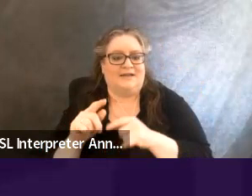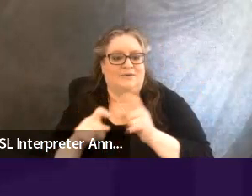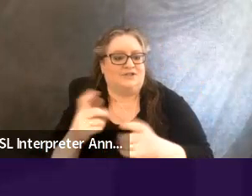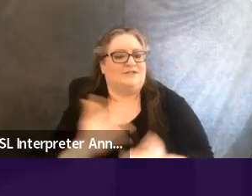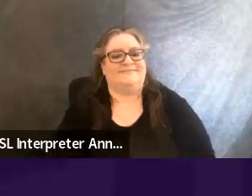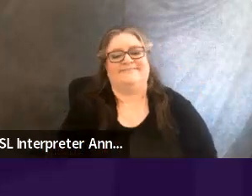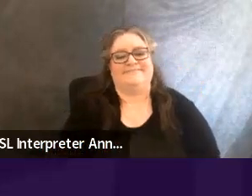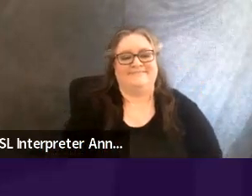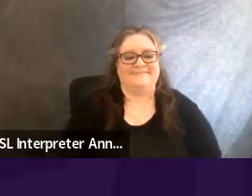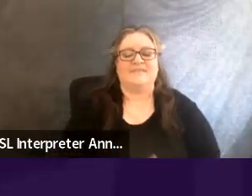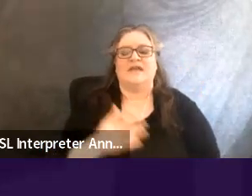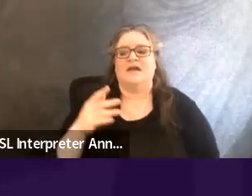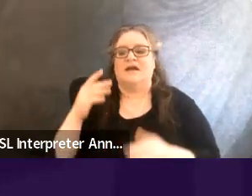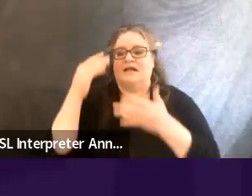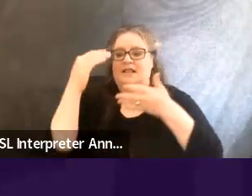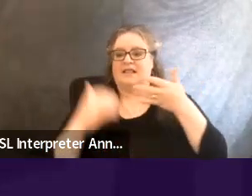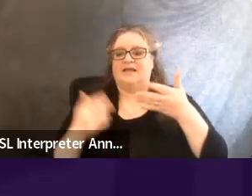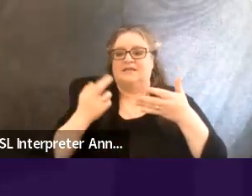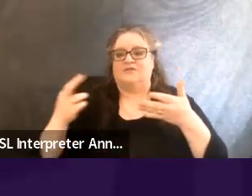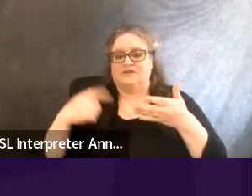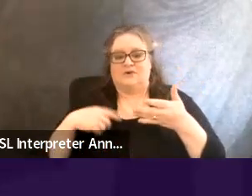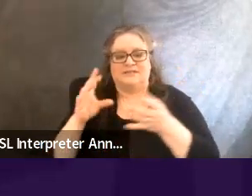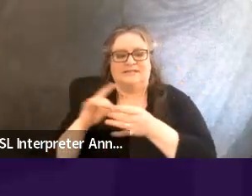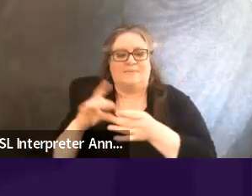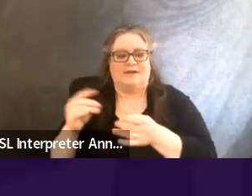Here are the resources that I mentioned.